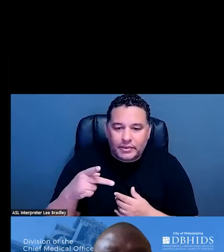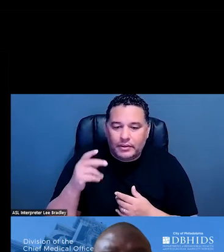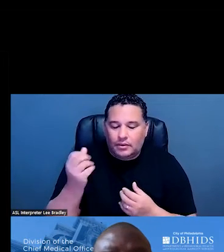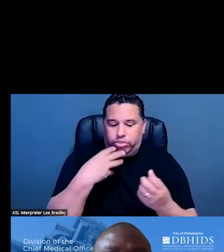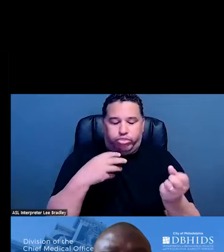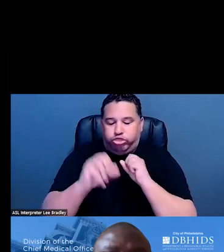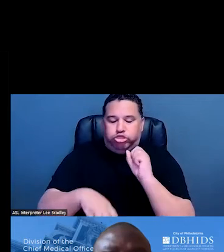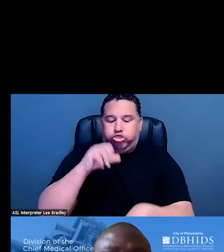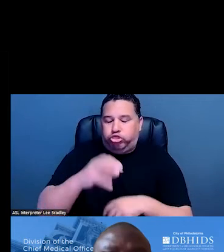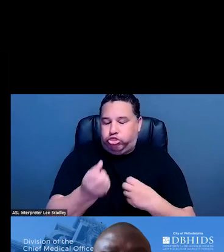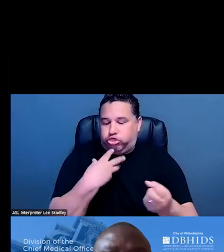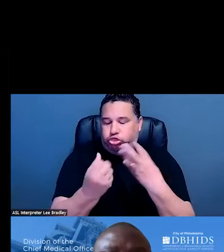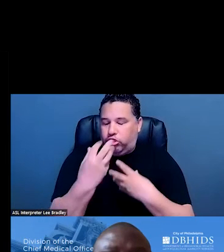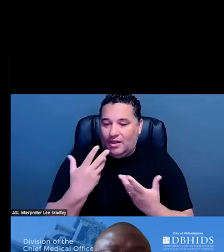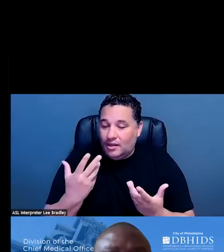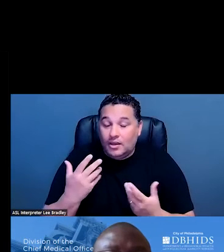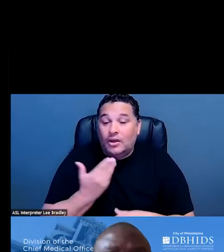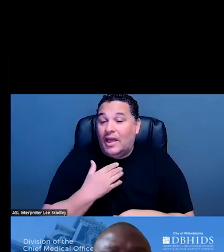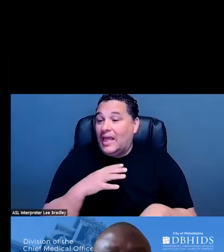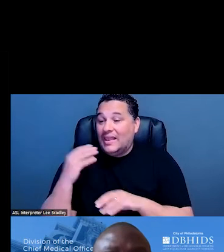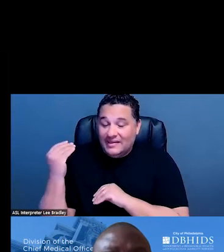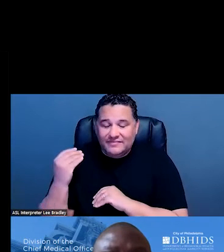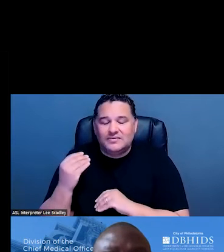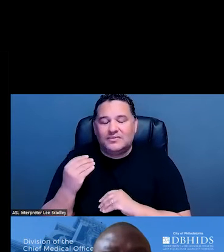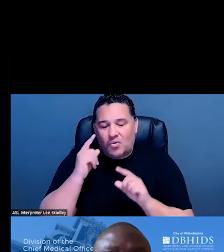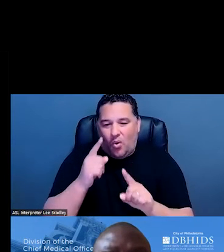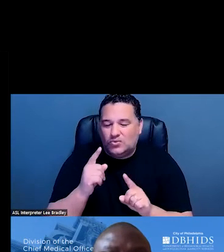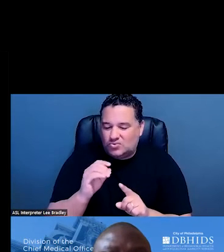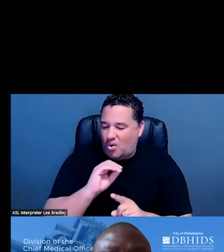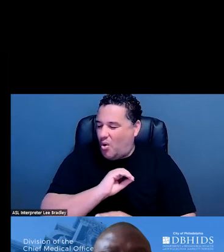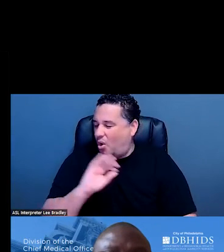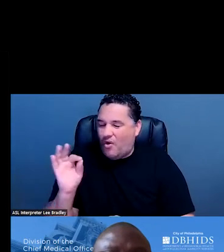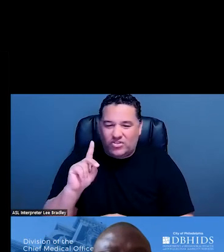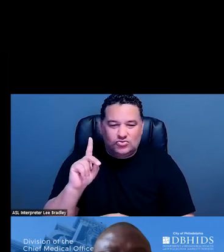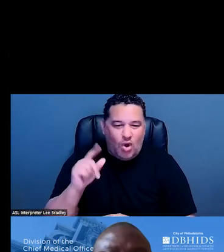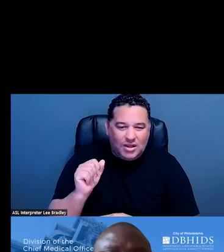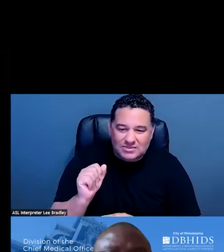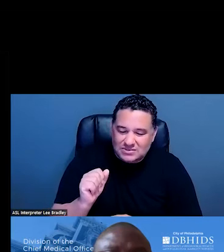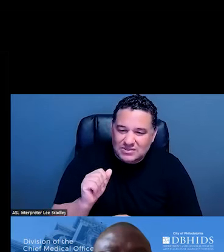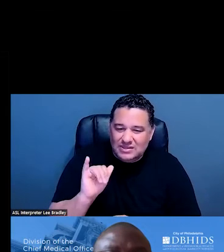WASTE DUMP. AND, AND IMED ME YETLY ONCE WE ARE OUT, OUR PRIMARY OBJECTIVE IS TO GET OFF THESE DRUGS